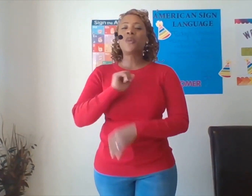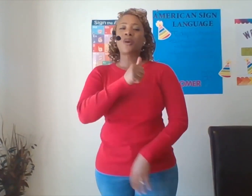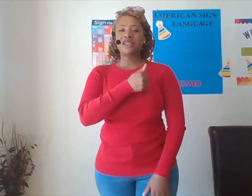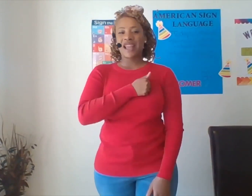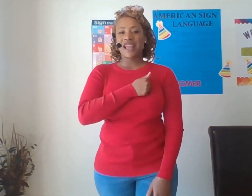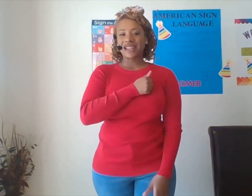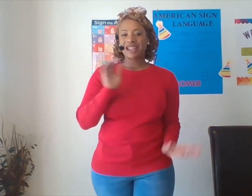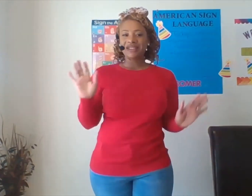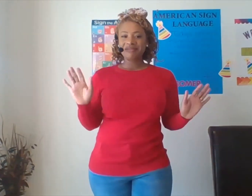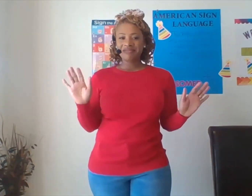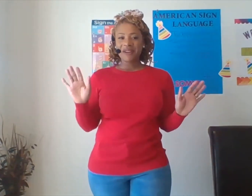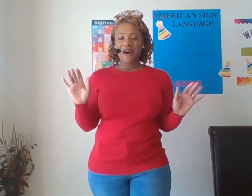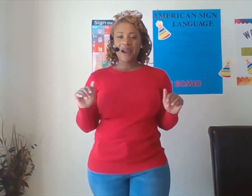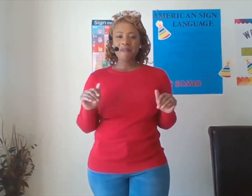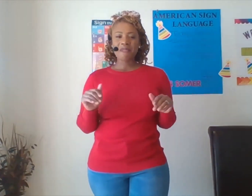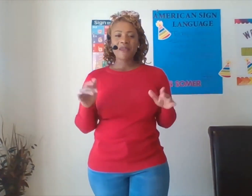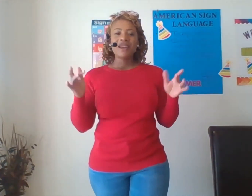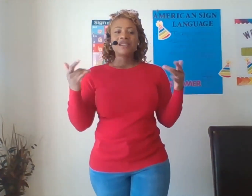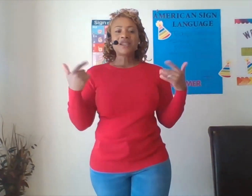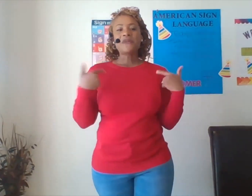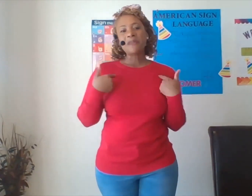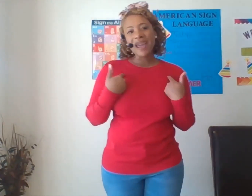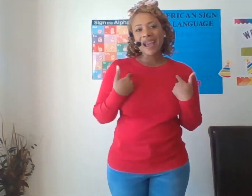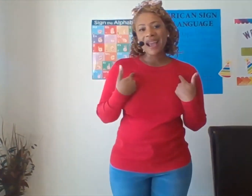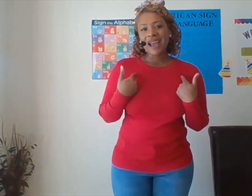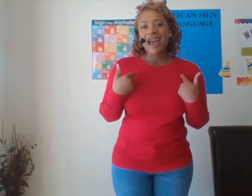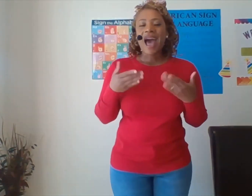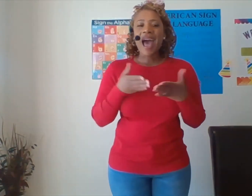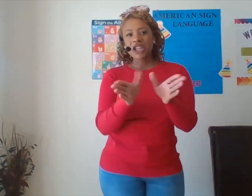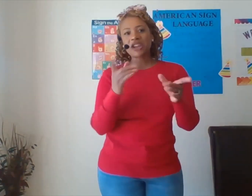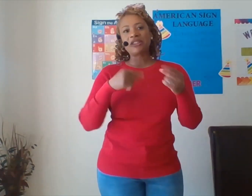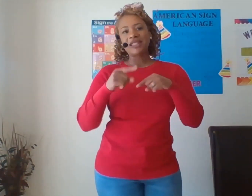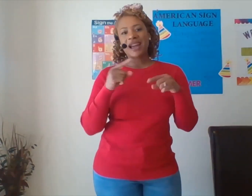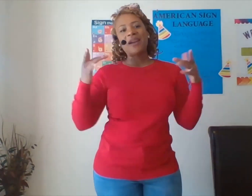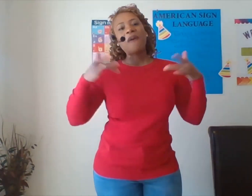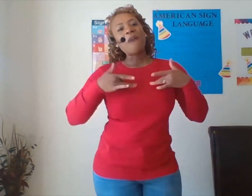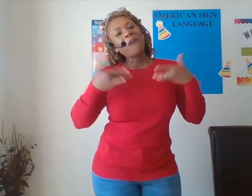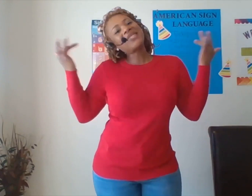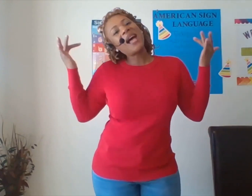personality all right so for me I generally sign it what's up